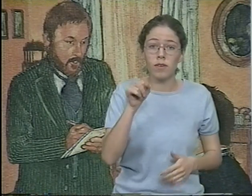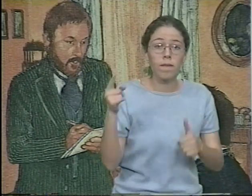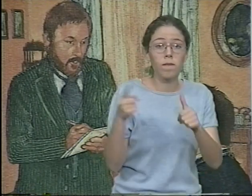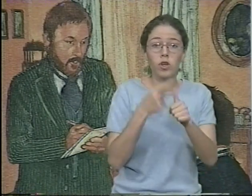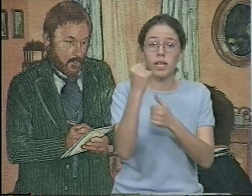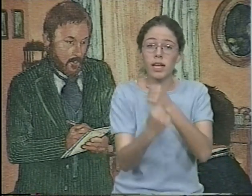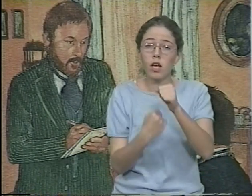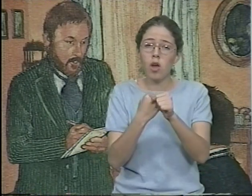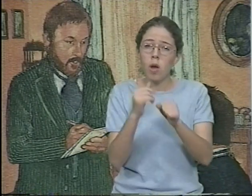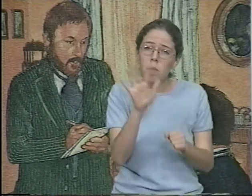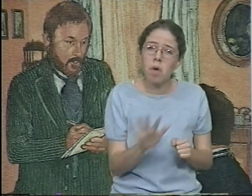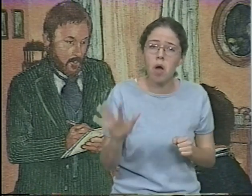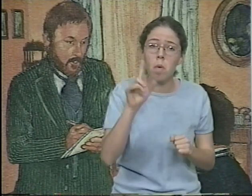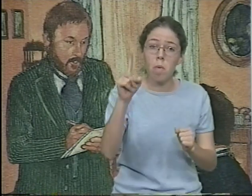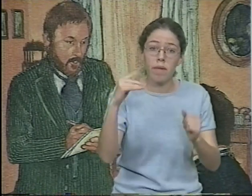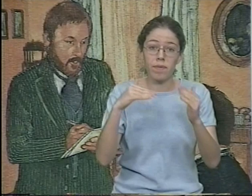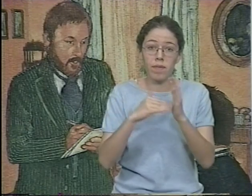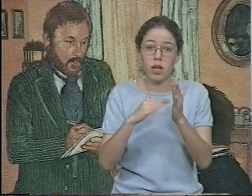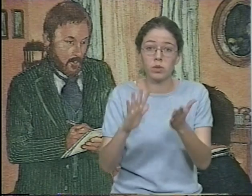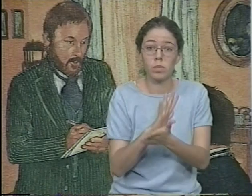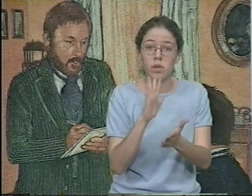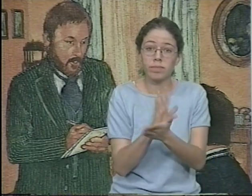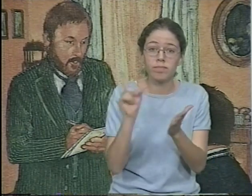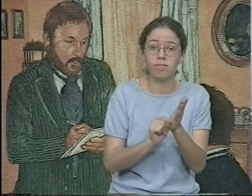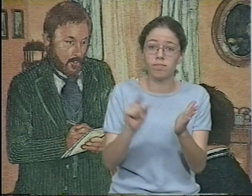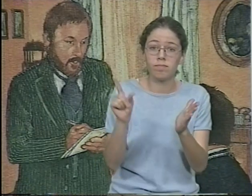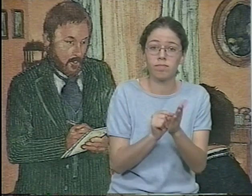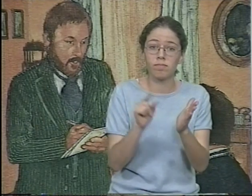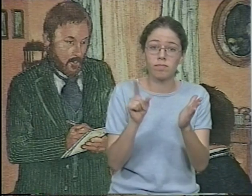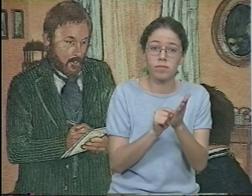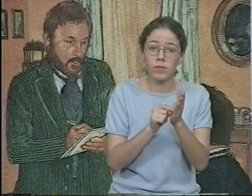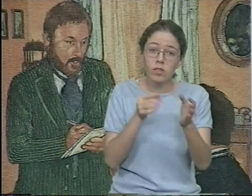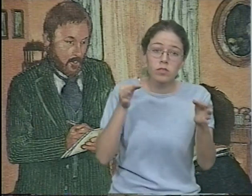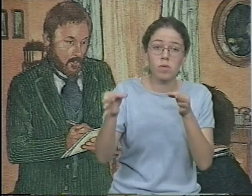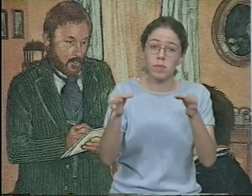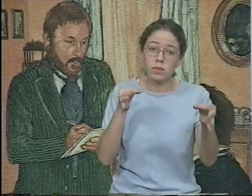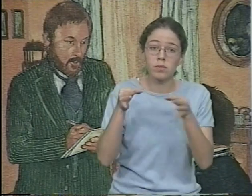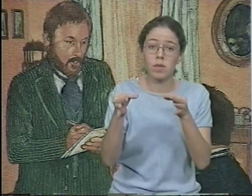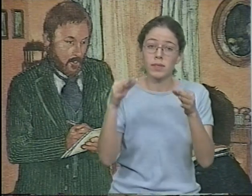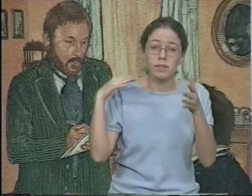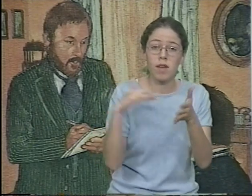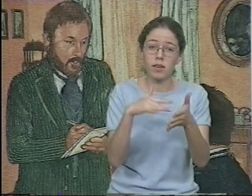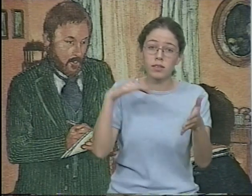Scientist all around the world began studying X rays. That first year there were at least a thousand